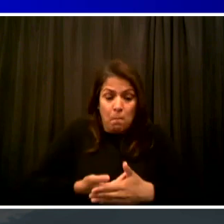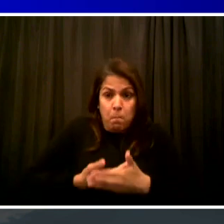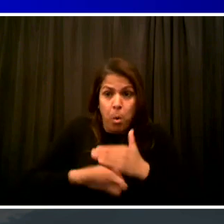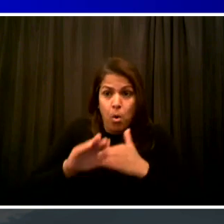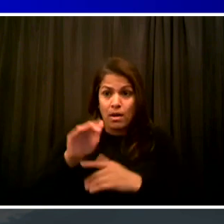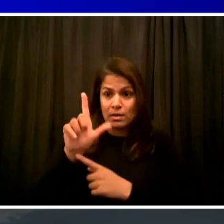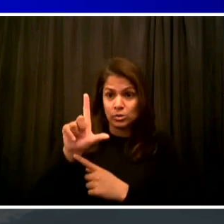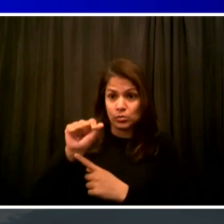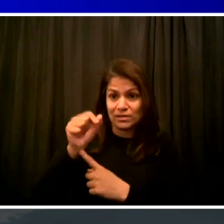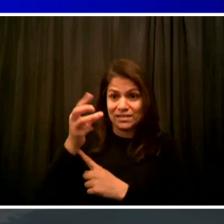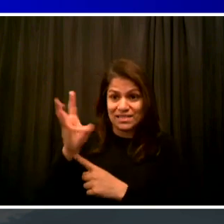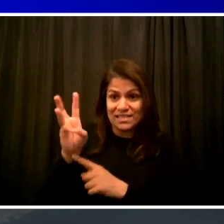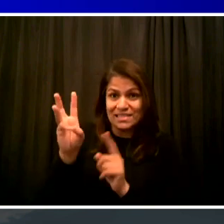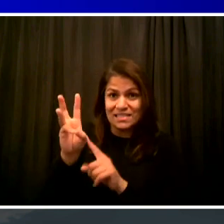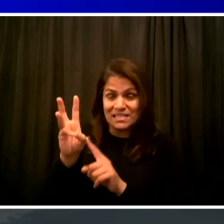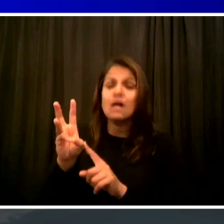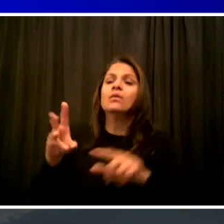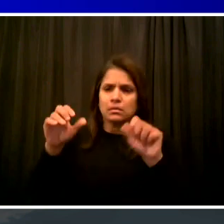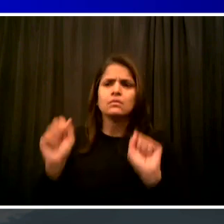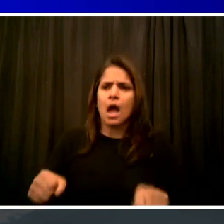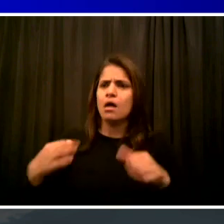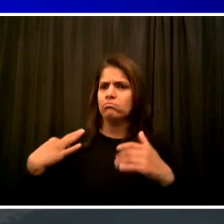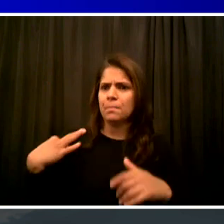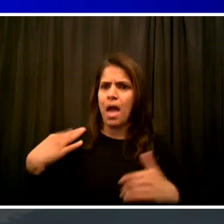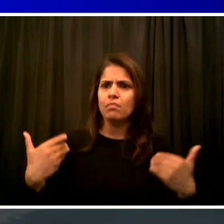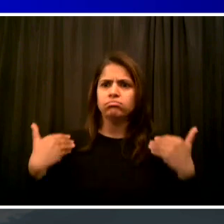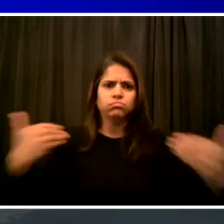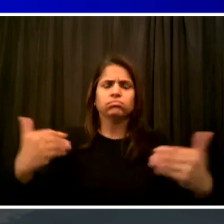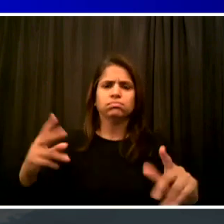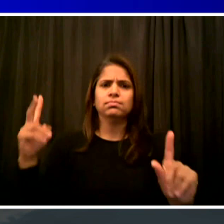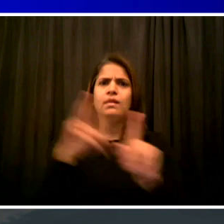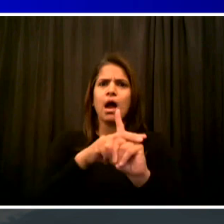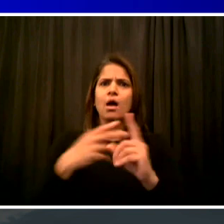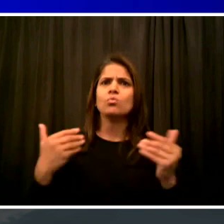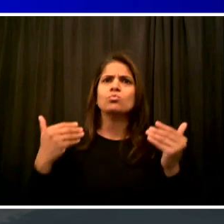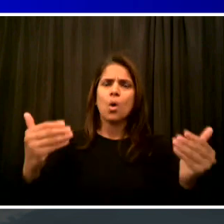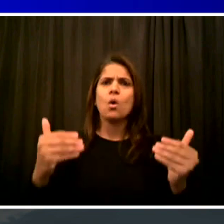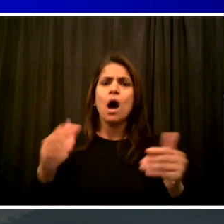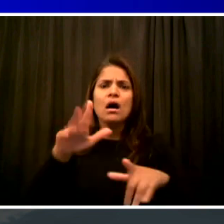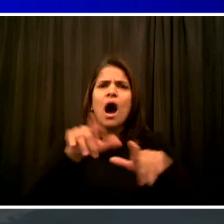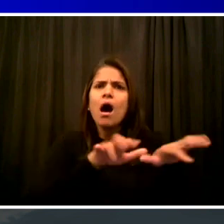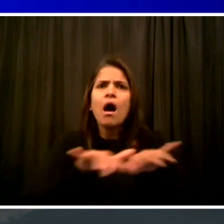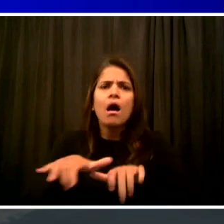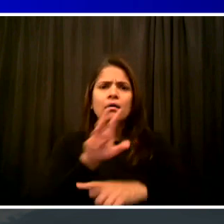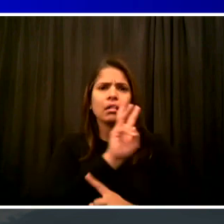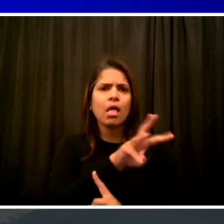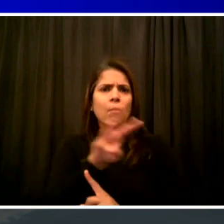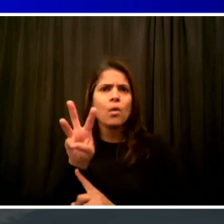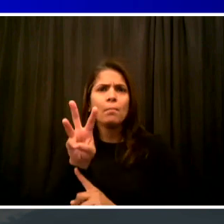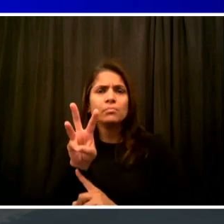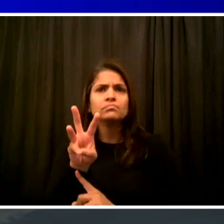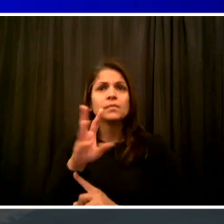YOUR CHILD, IF YOUR CHILD WAS BORN IN 2016,AL L